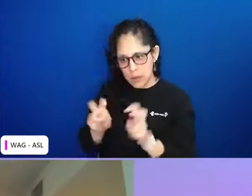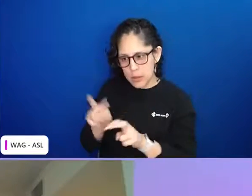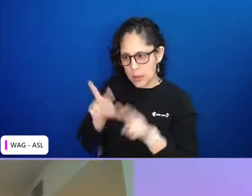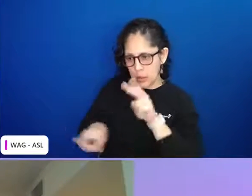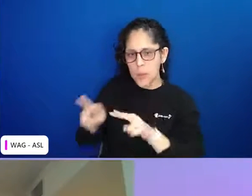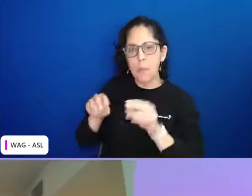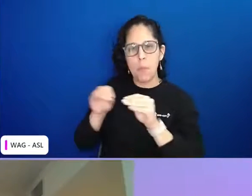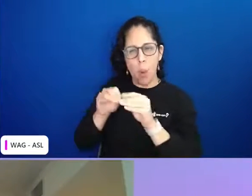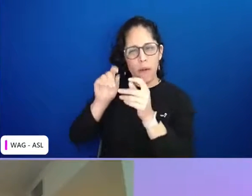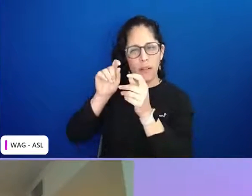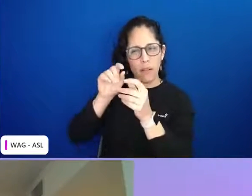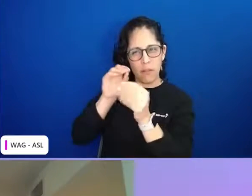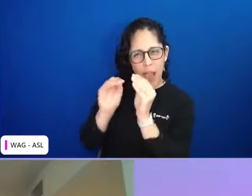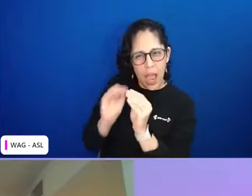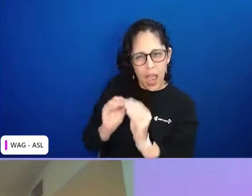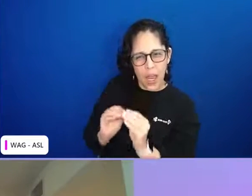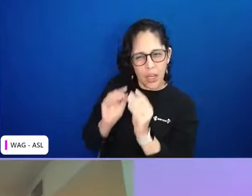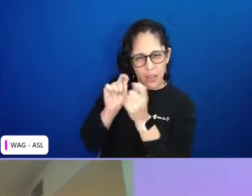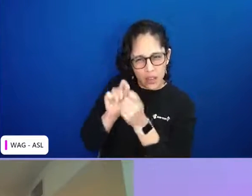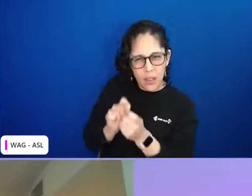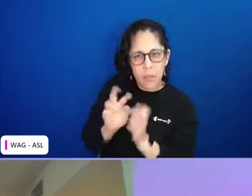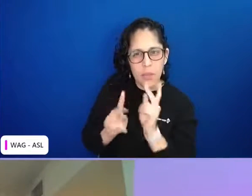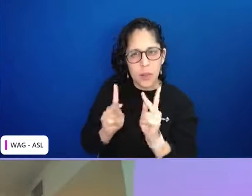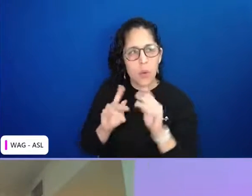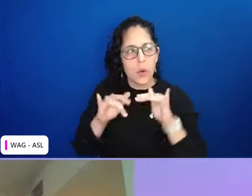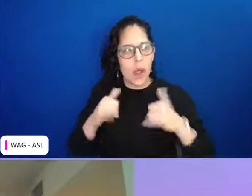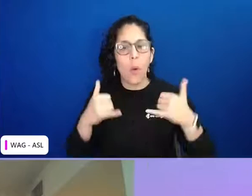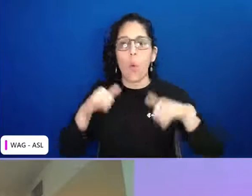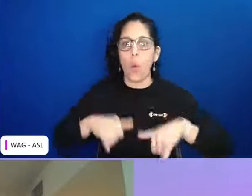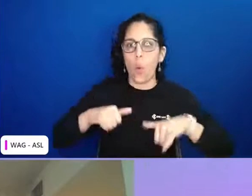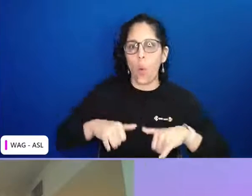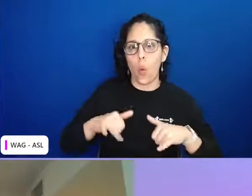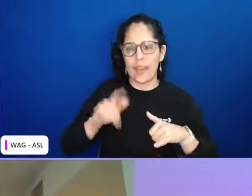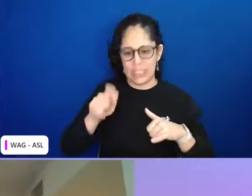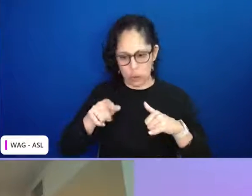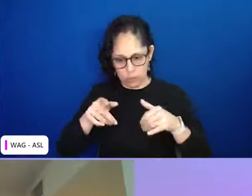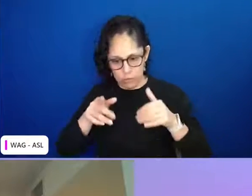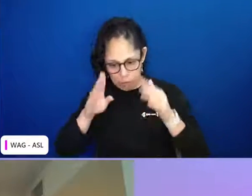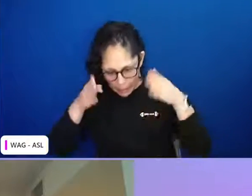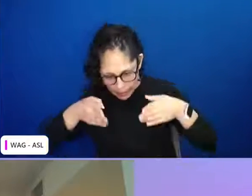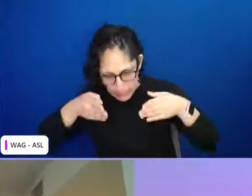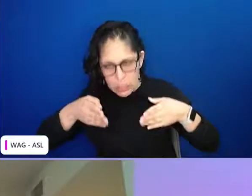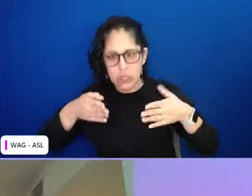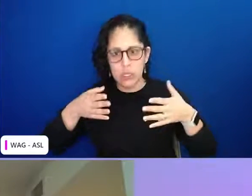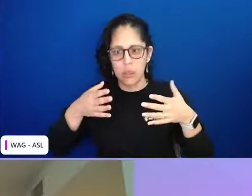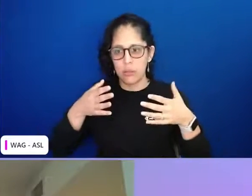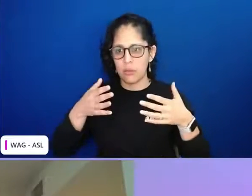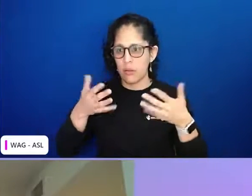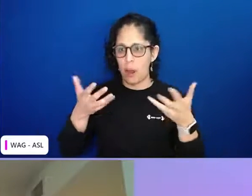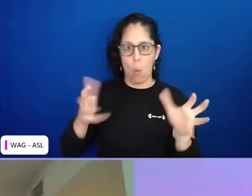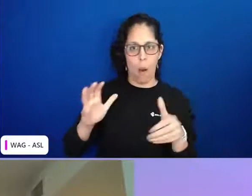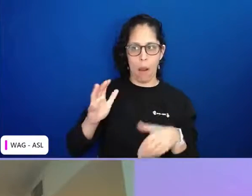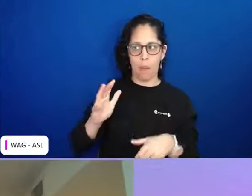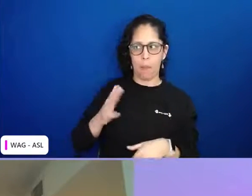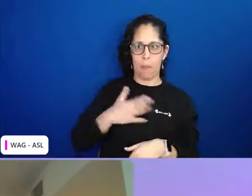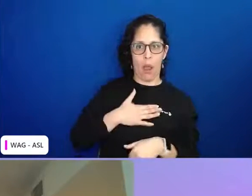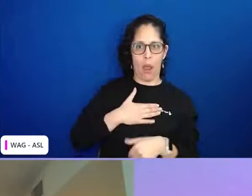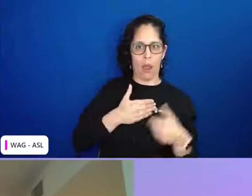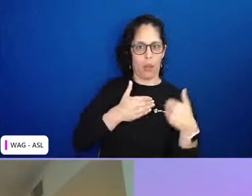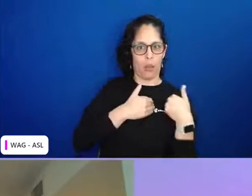through each agile process, and each conversation, each retrospective, you start to see it gets more fine tuned. And everyone starts paying attention to it, they don't